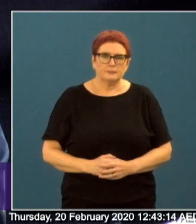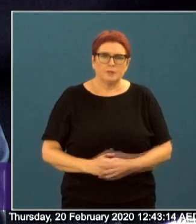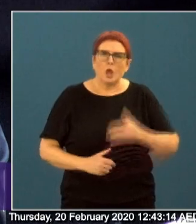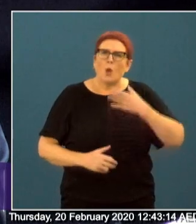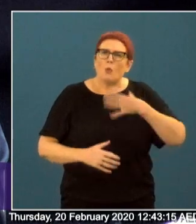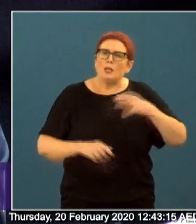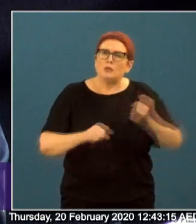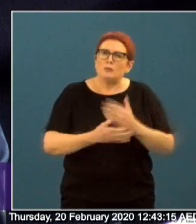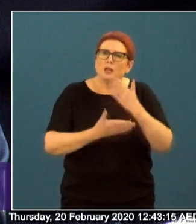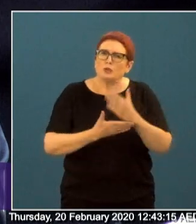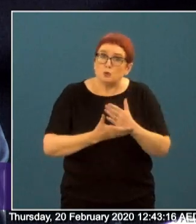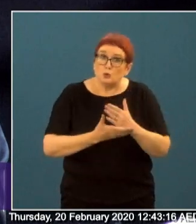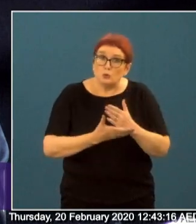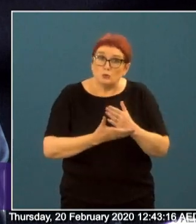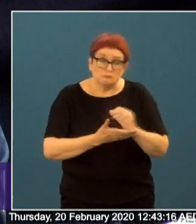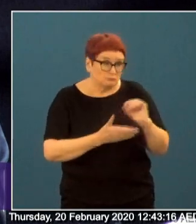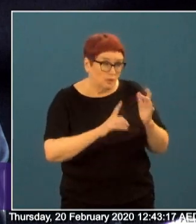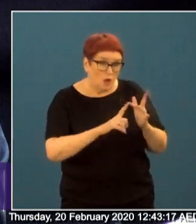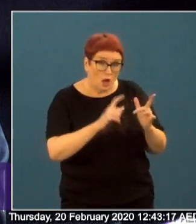with intellectual disability combined with those of experts.